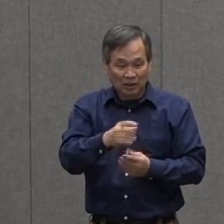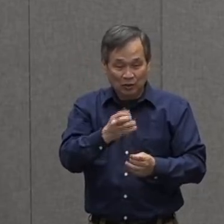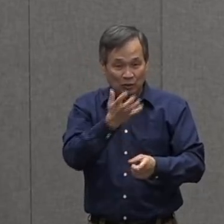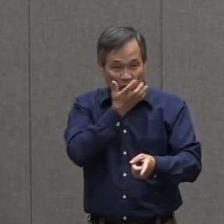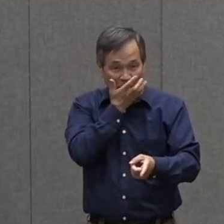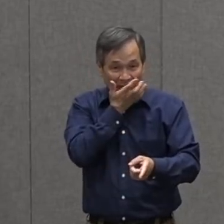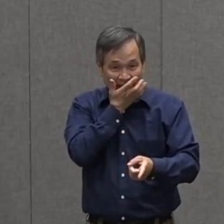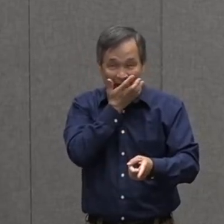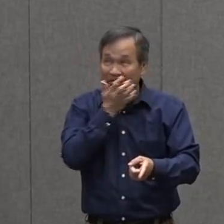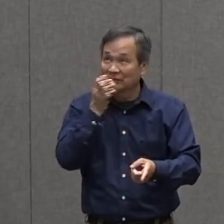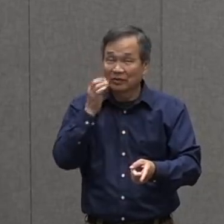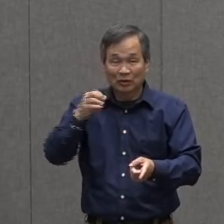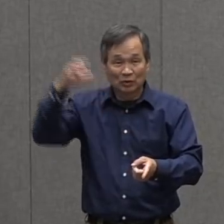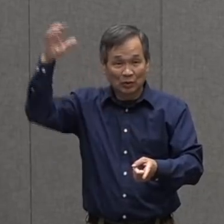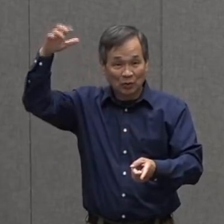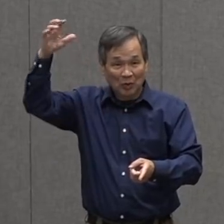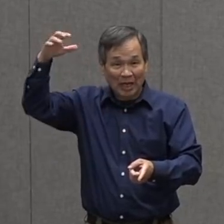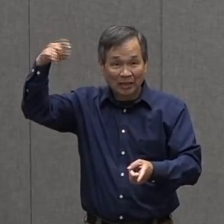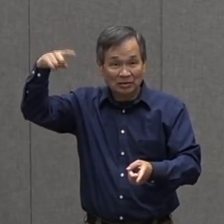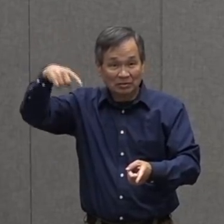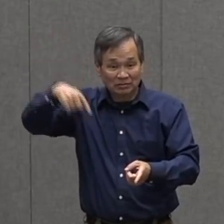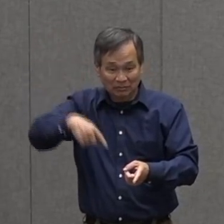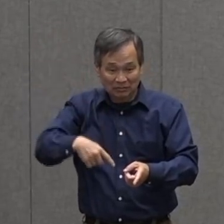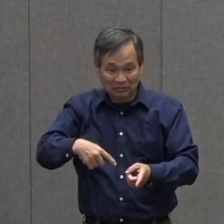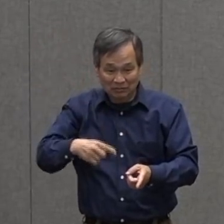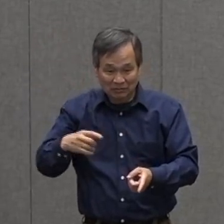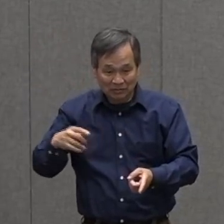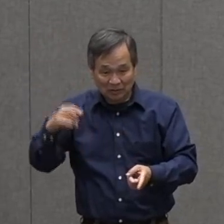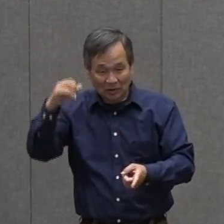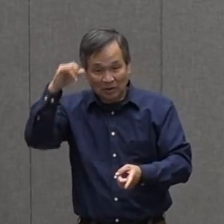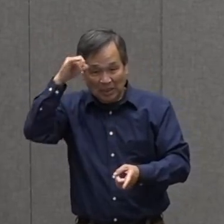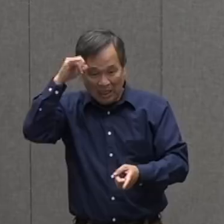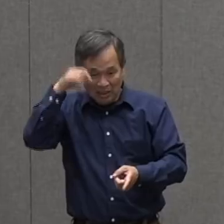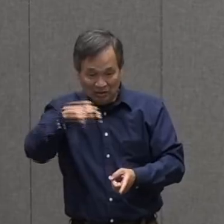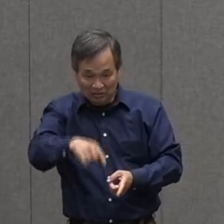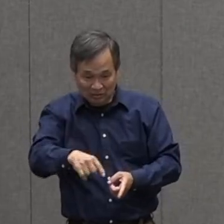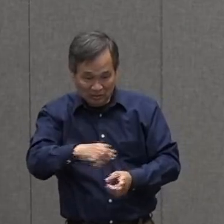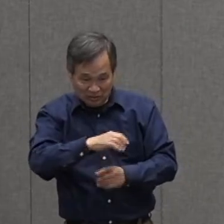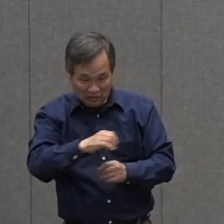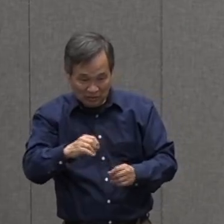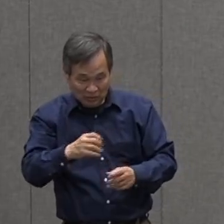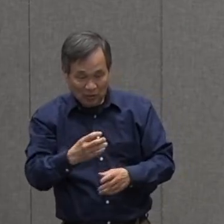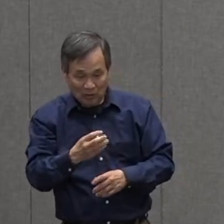And the cows eat the grass, so they didn't have enough food and they didn't have enough water.